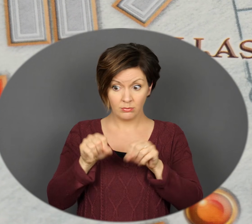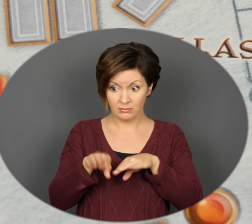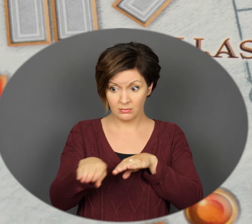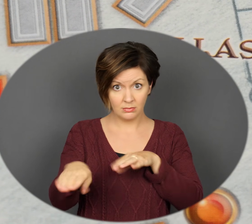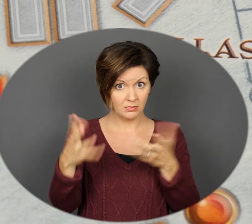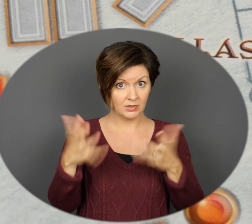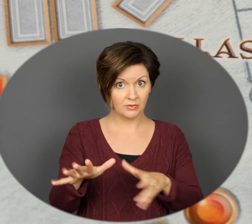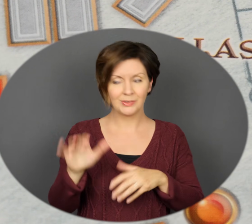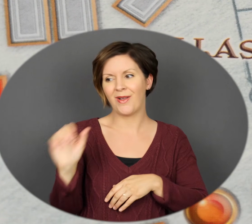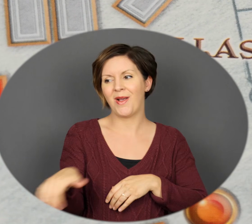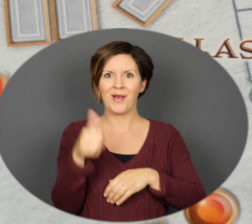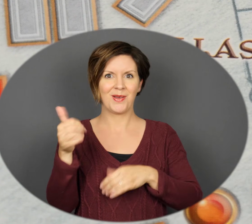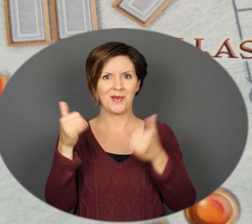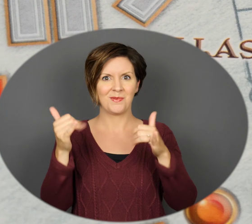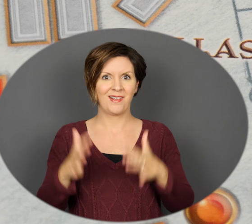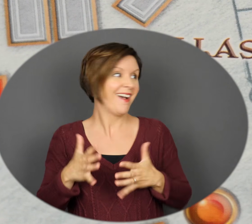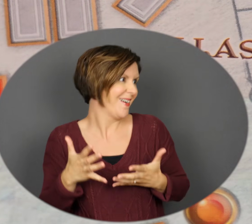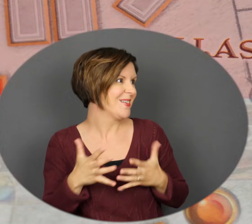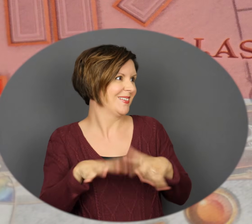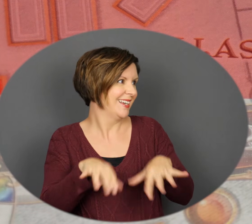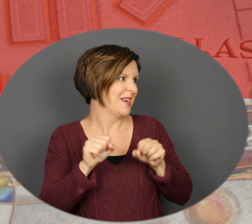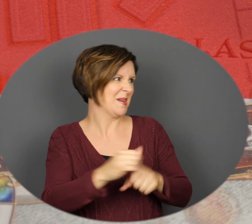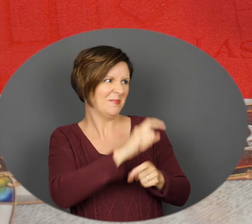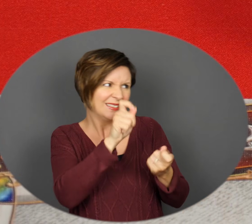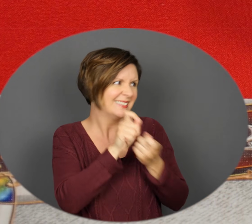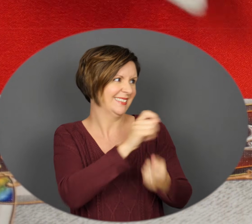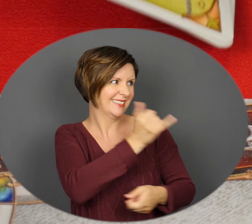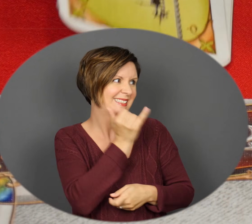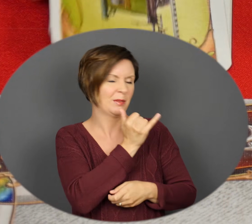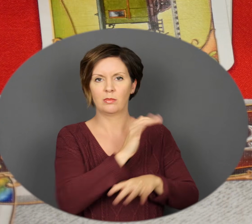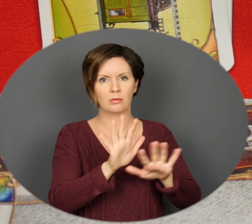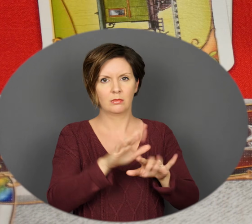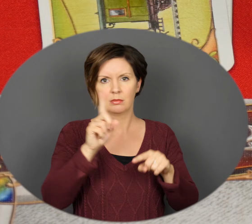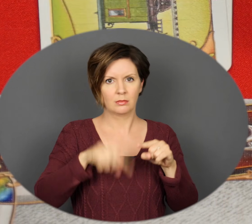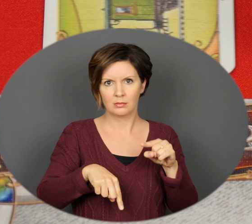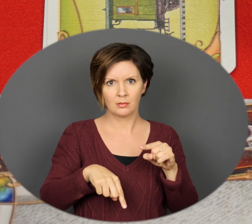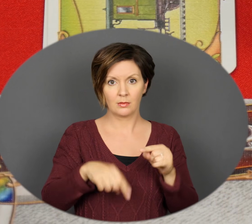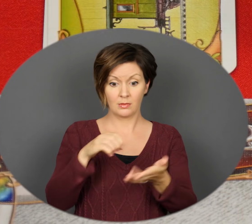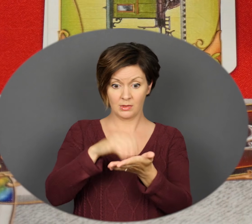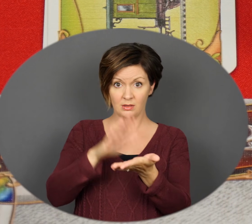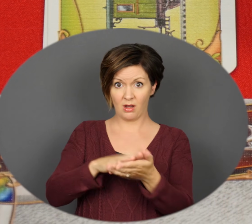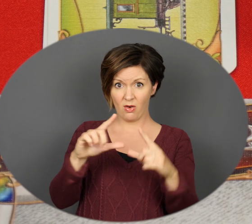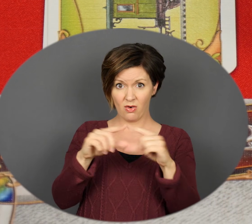no one else can go into those spaces and the cards that you used are put into a discard pile